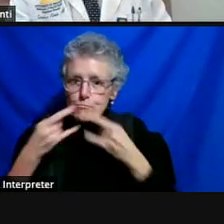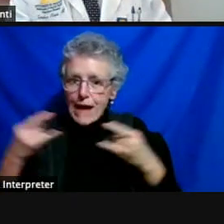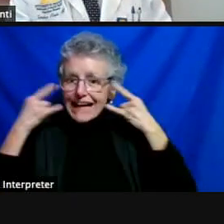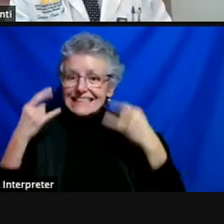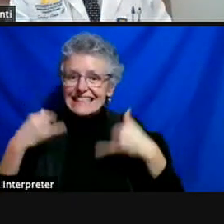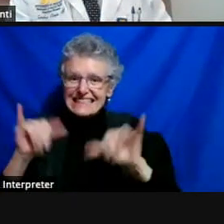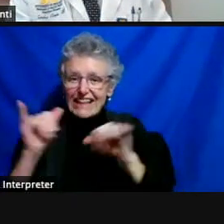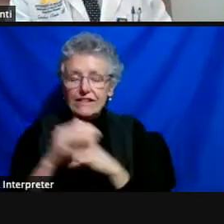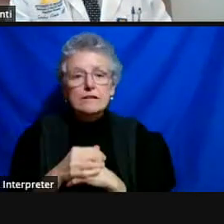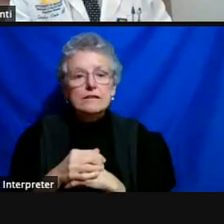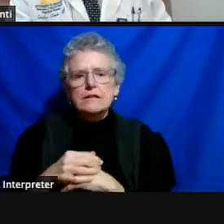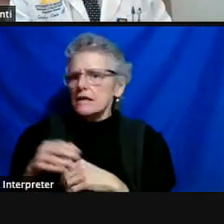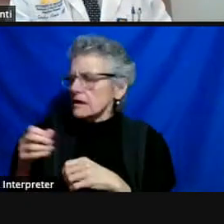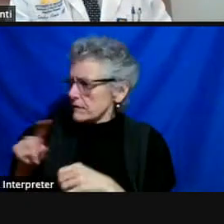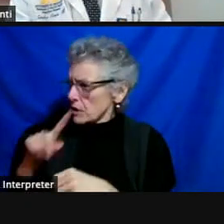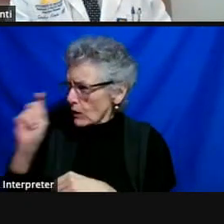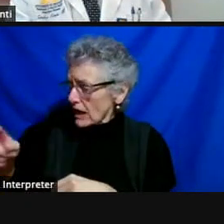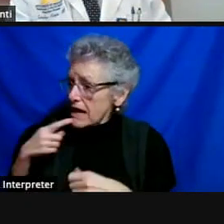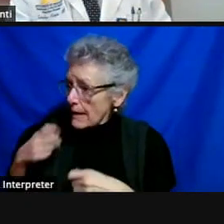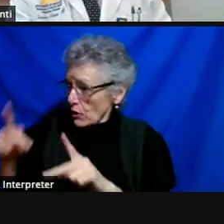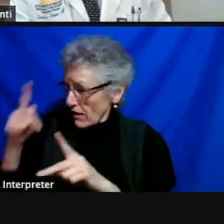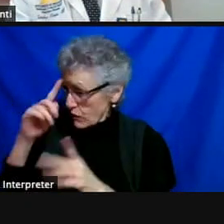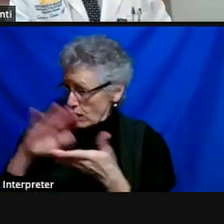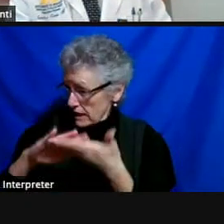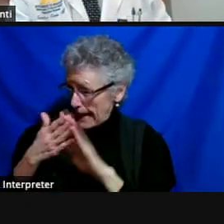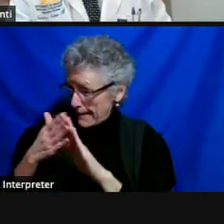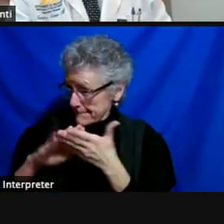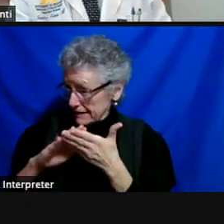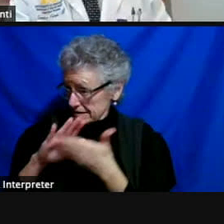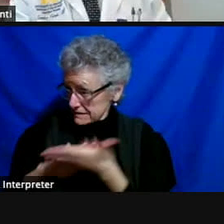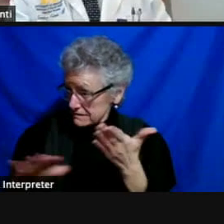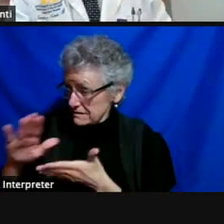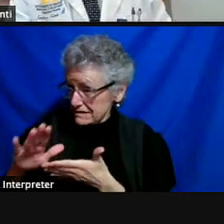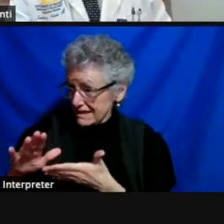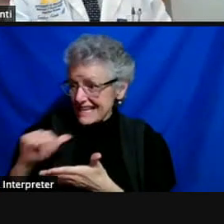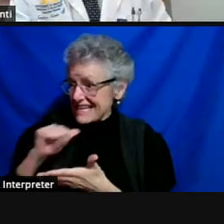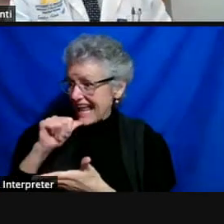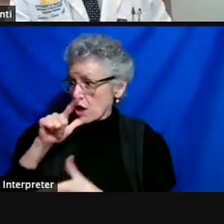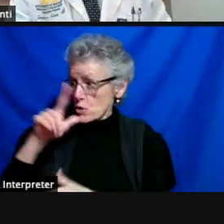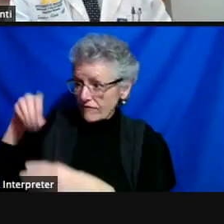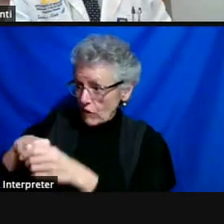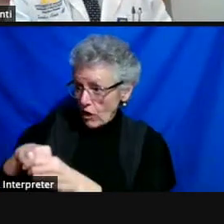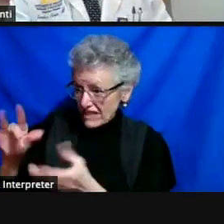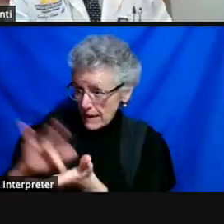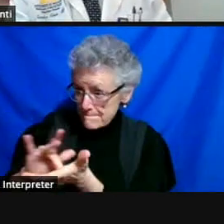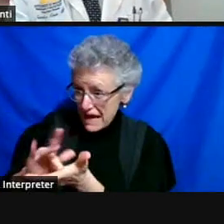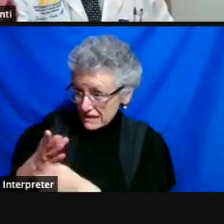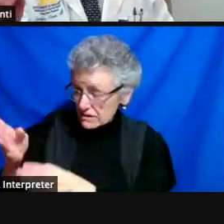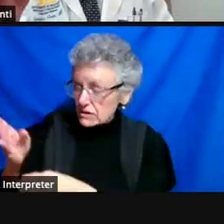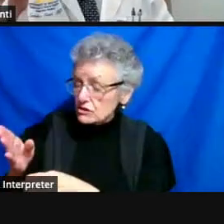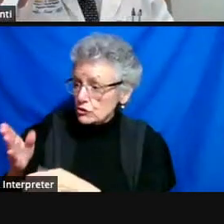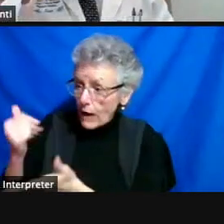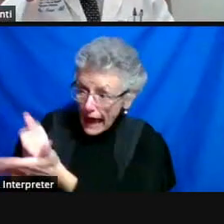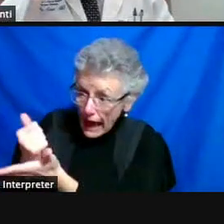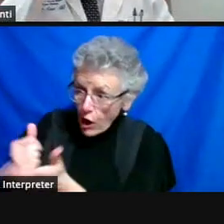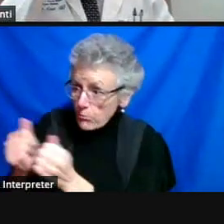Are there opportunities for campus community members, especially those outside the medical community assist with vaccine rollout with check-in, et cetera.